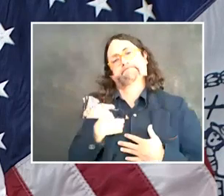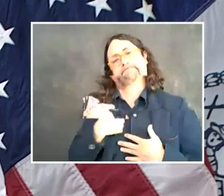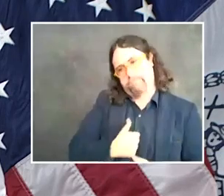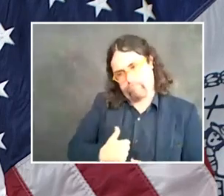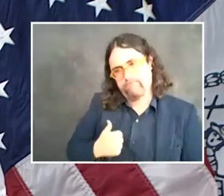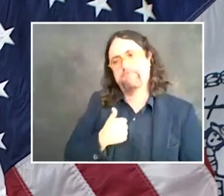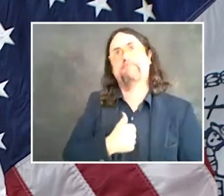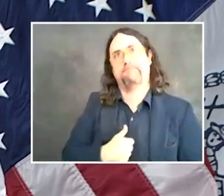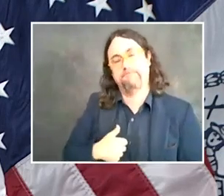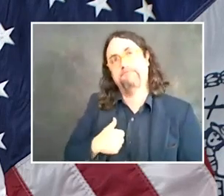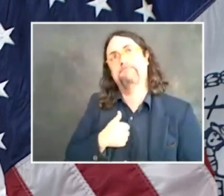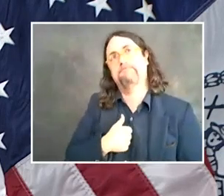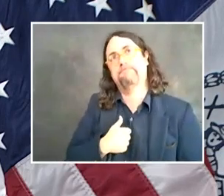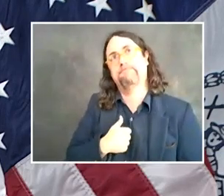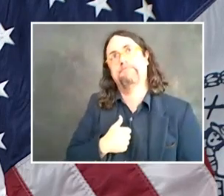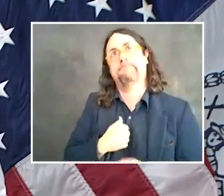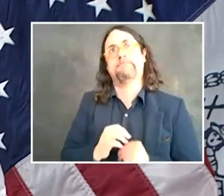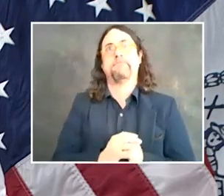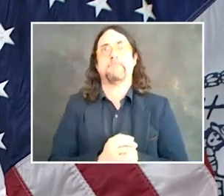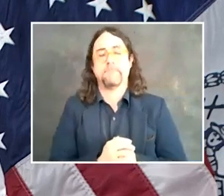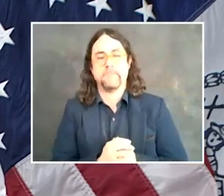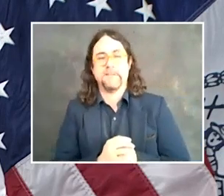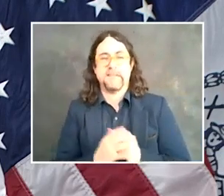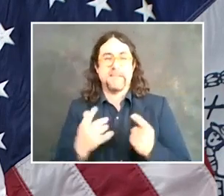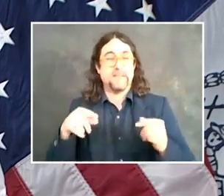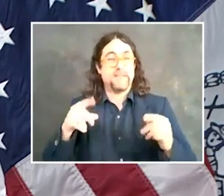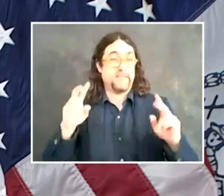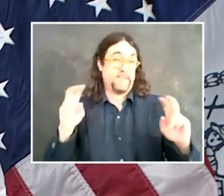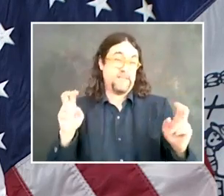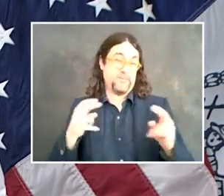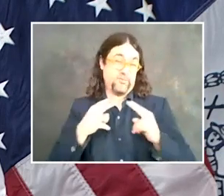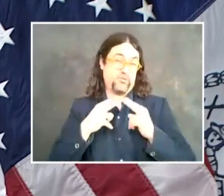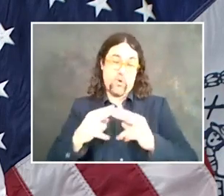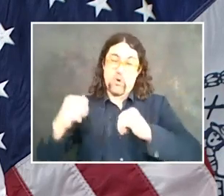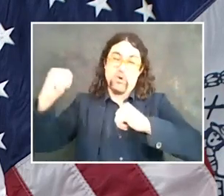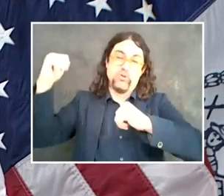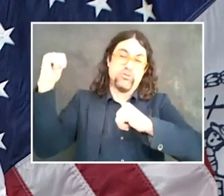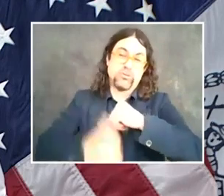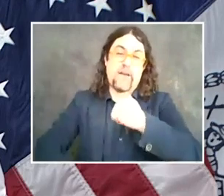WHAT I SAW, NO, IT'S NOT HAPPENED OTHER PLACES, LET'S BE HONEST.